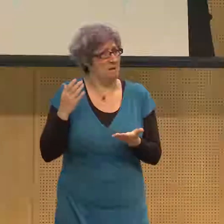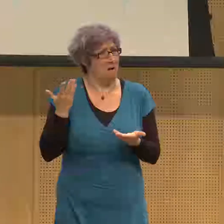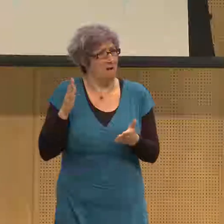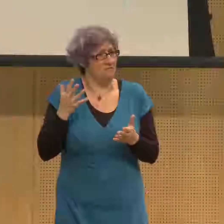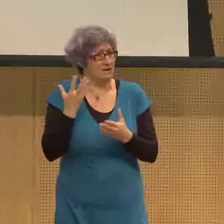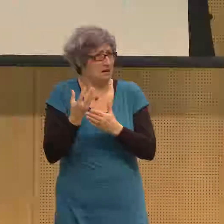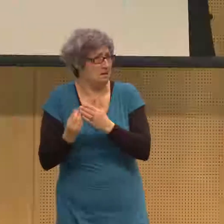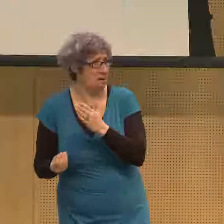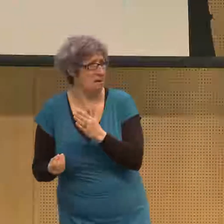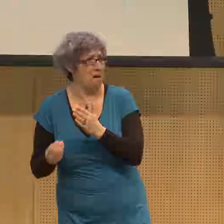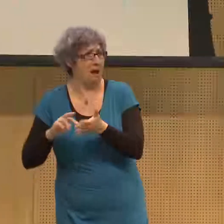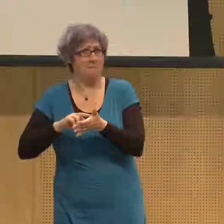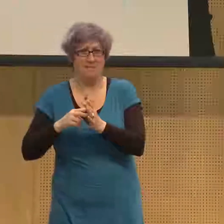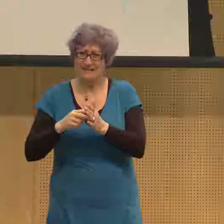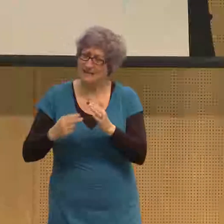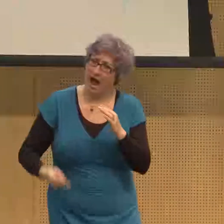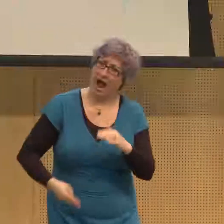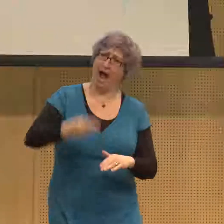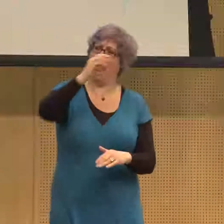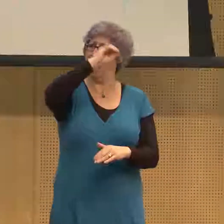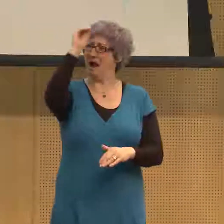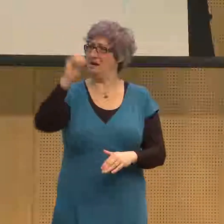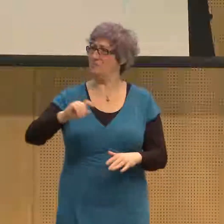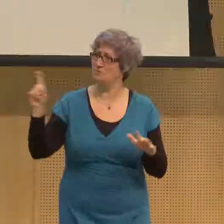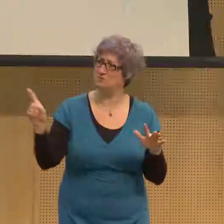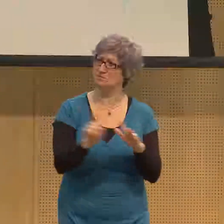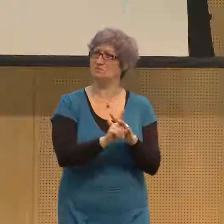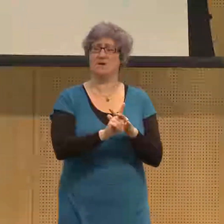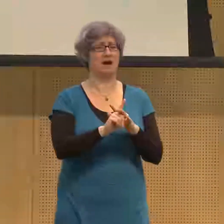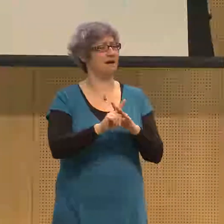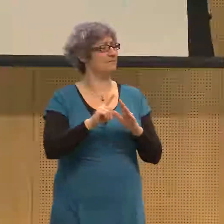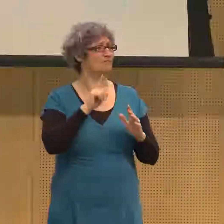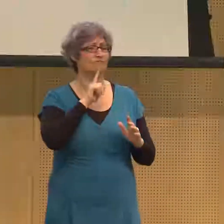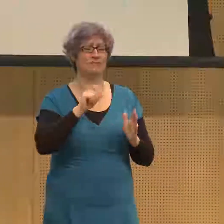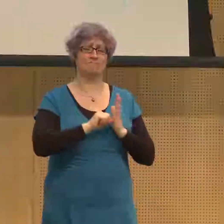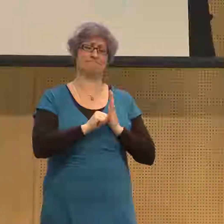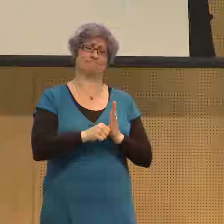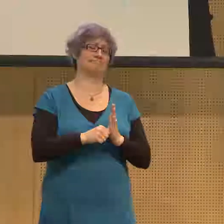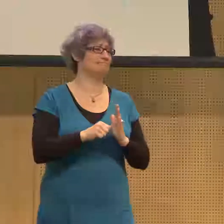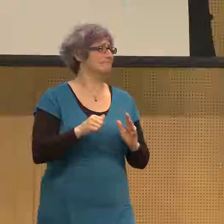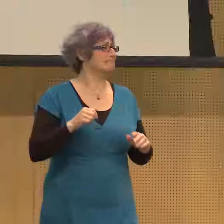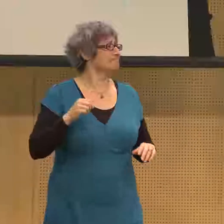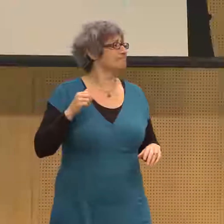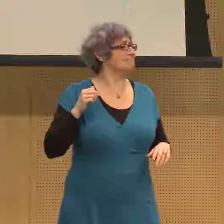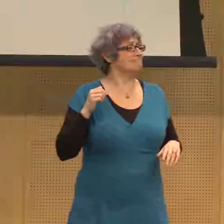and around 70 of them showed up. I mean, I'm sure there are a good number